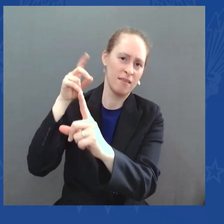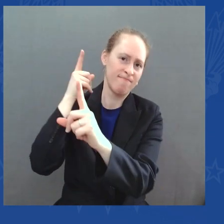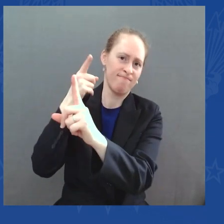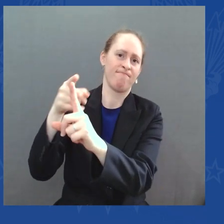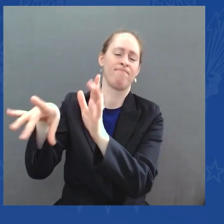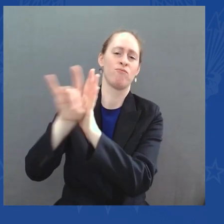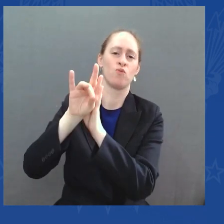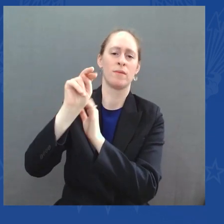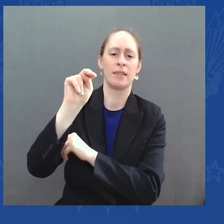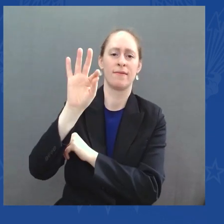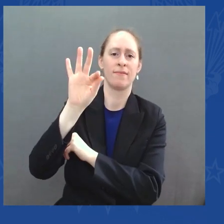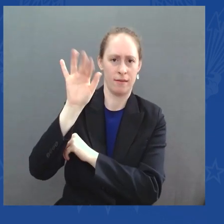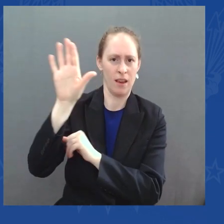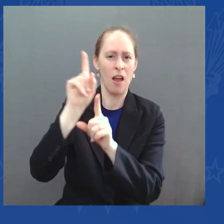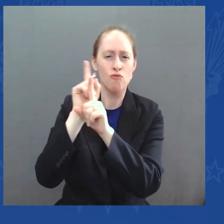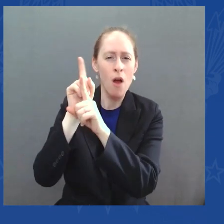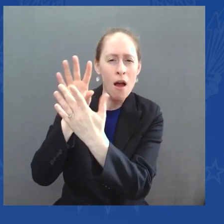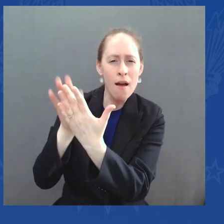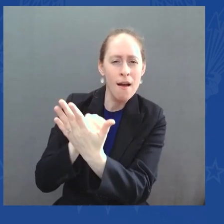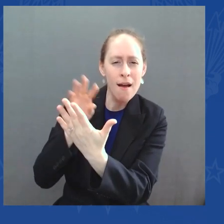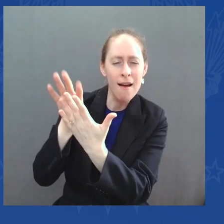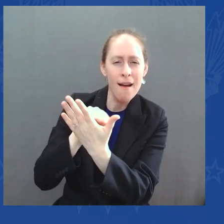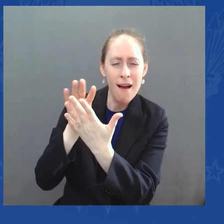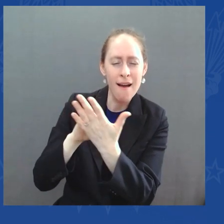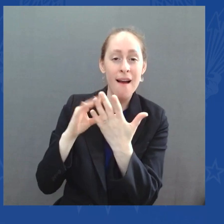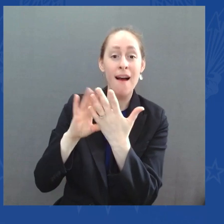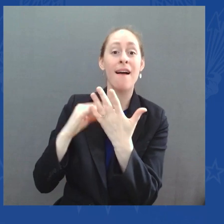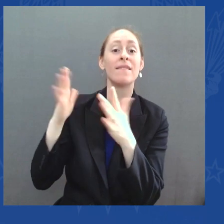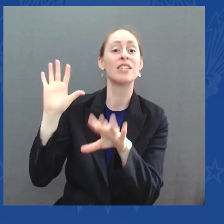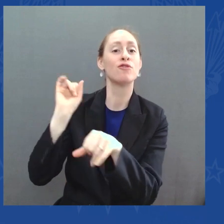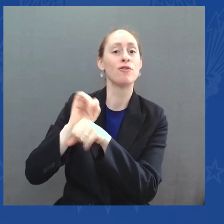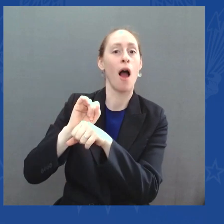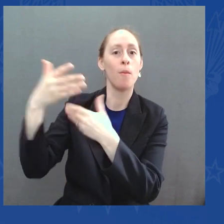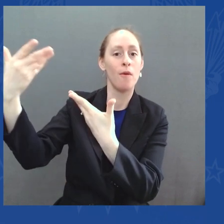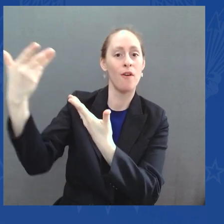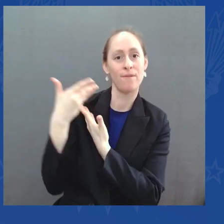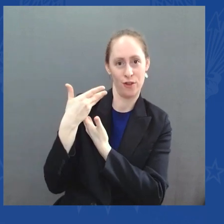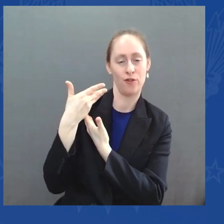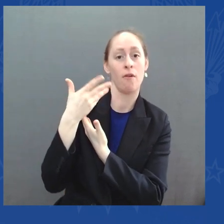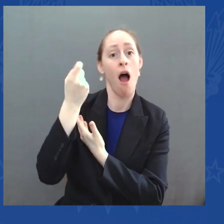I received hands on training and mentorship, all while being paid while I continued to learn.